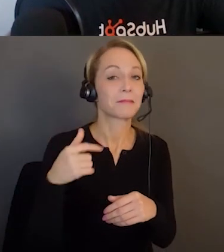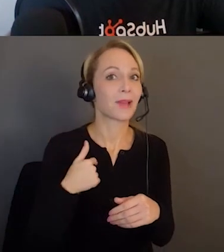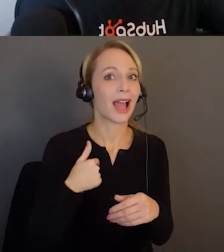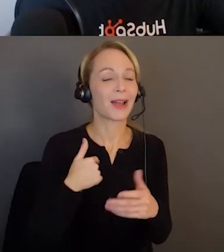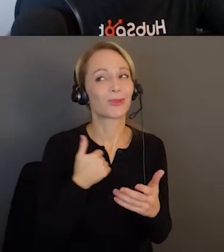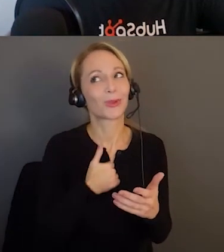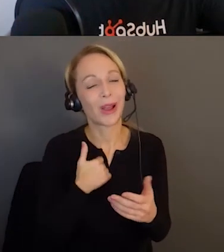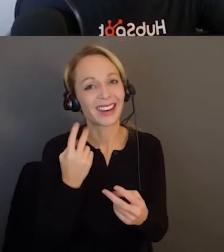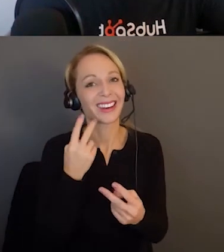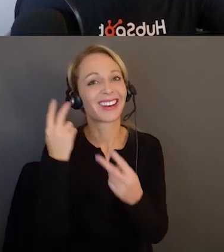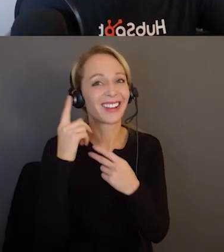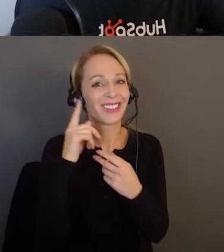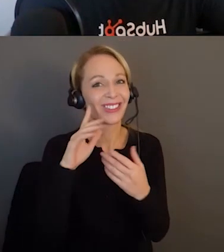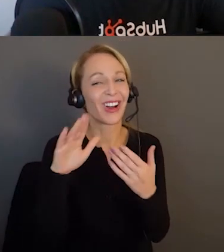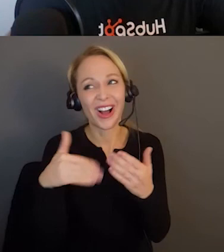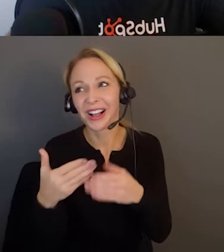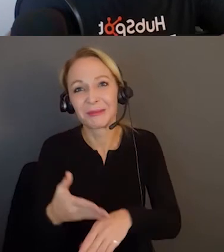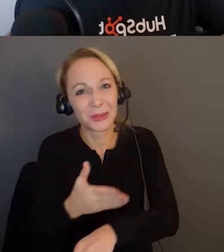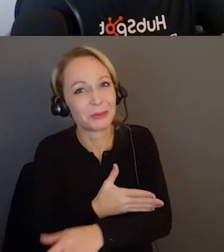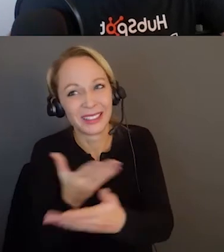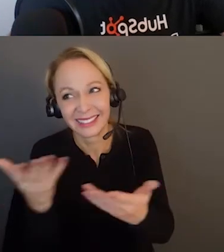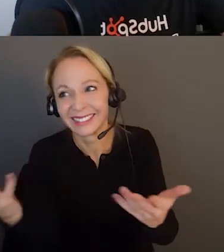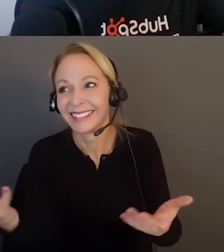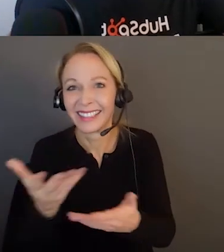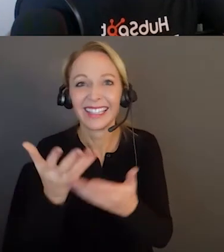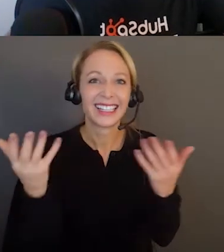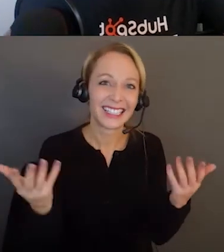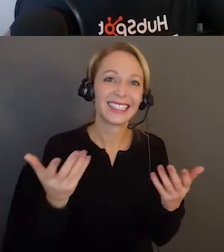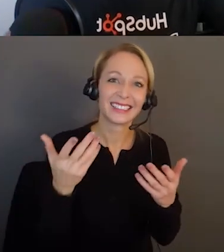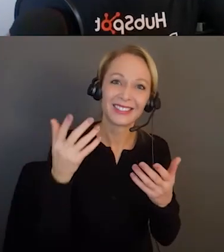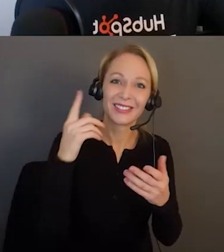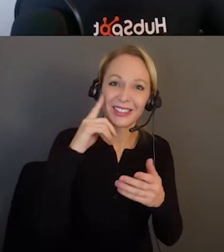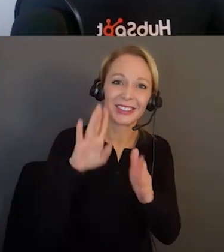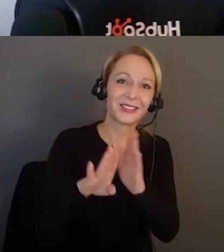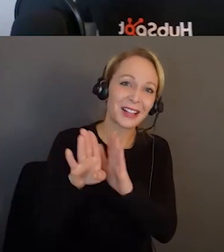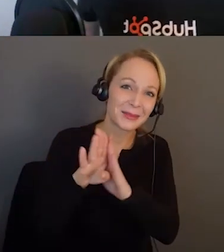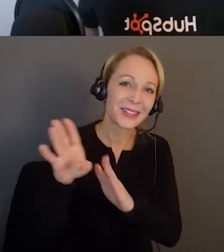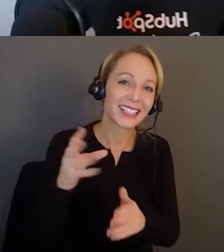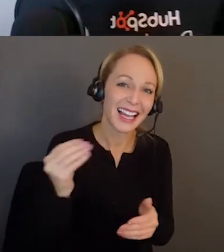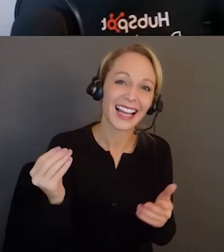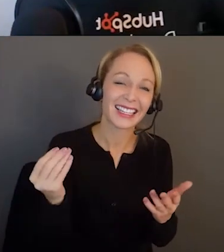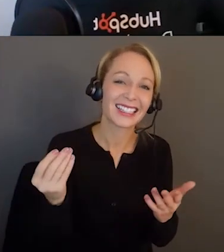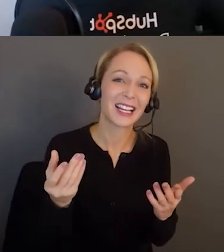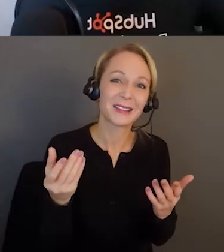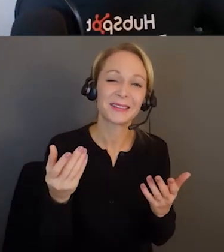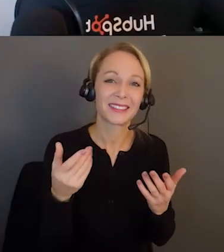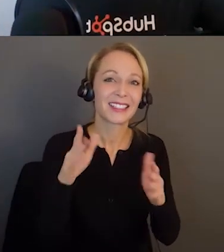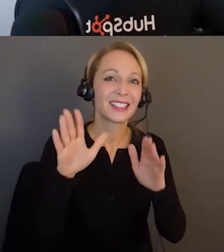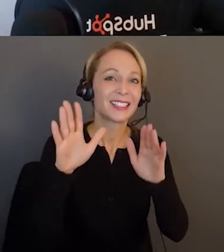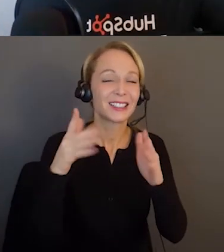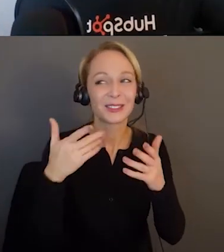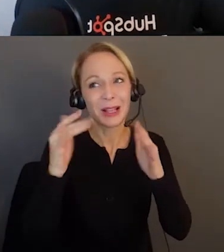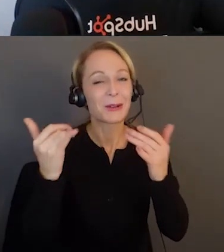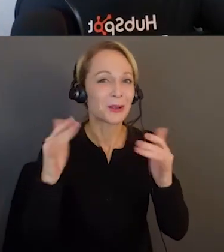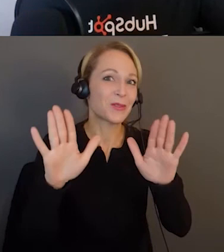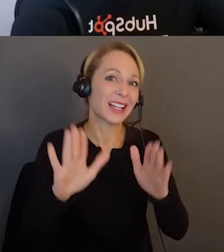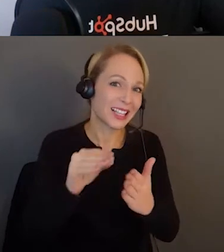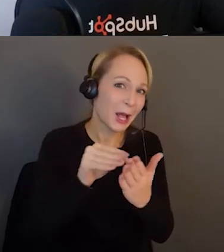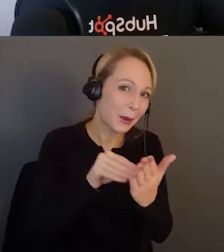IN THE PROCESS AND VERY GRATEFUL TO THE IMPROVEMENTS AND TO GREAT IMPLEMENTATION.